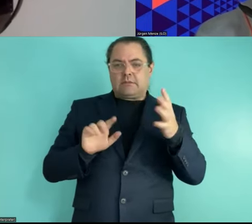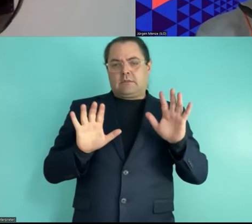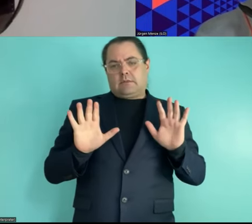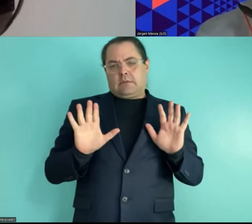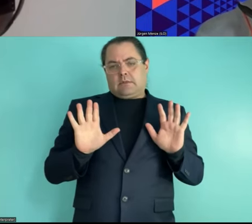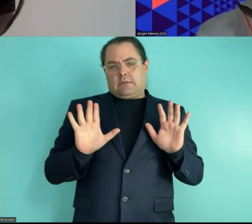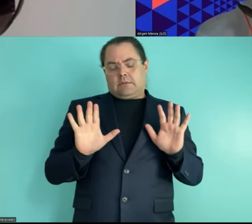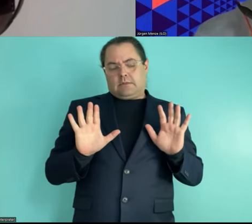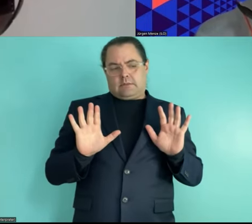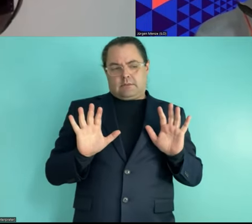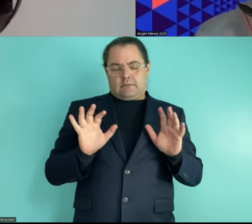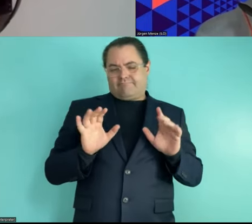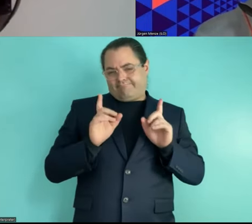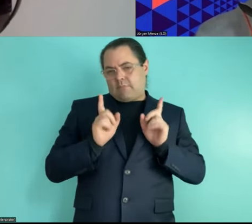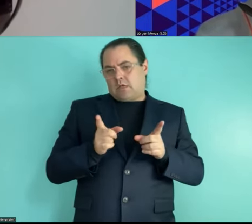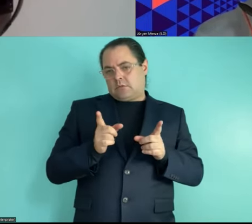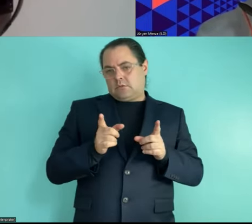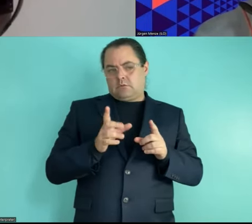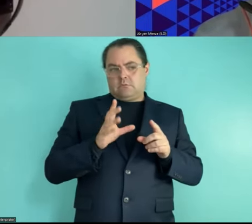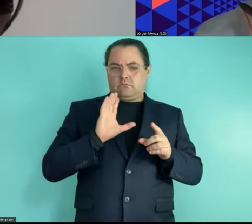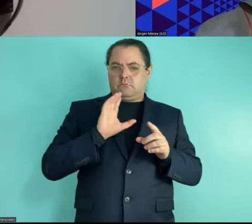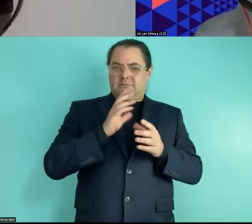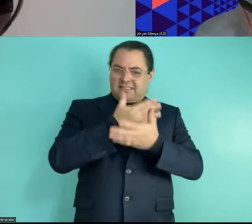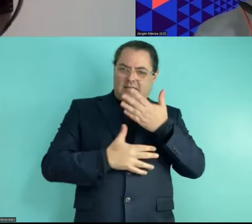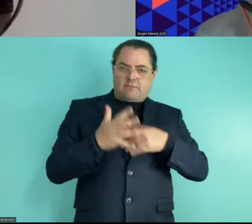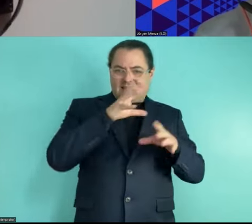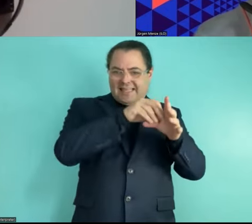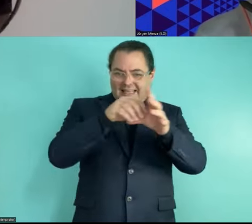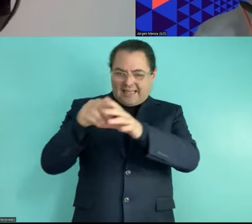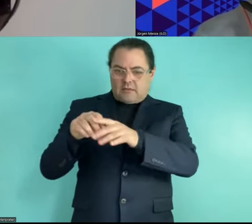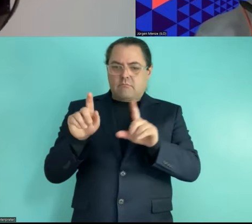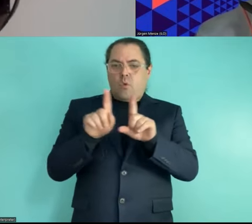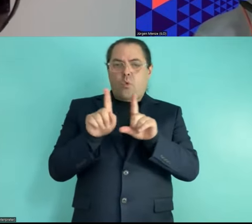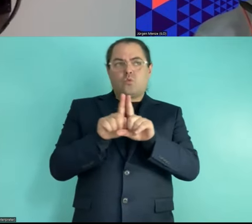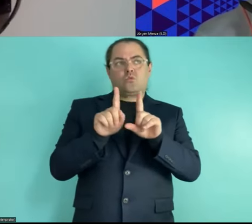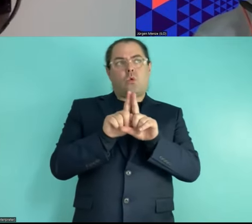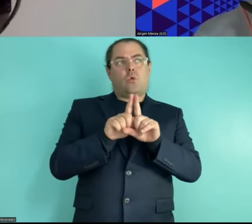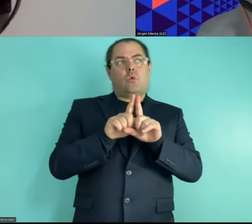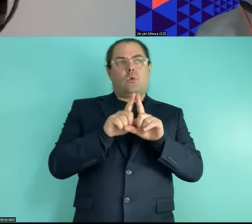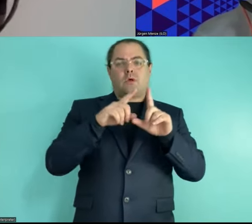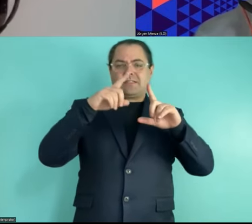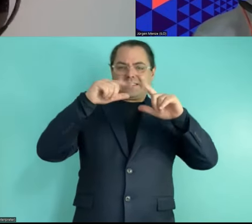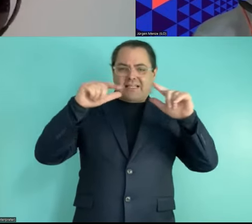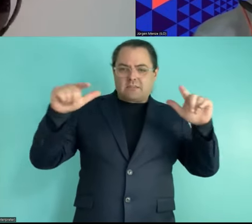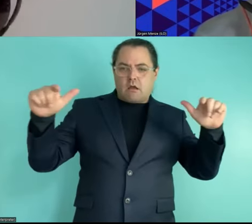the issues of data. 16:50:28 And the opportunity for financing